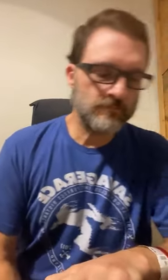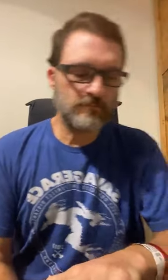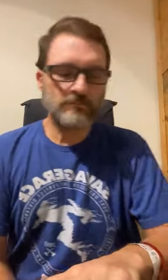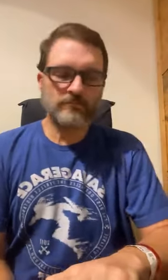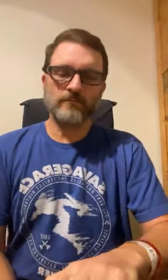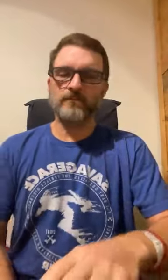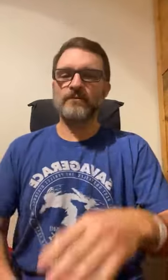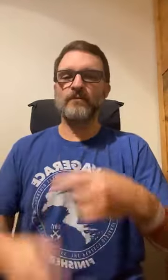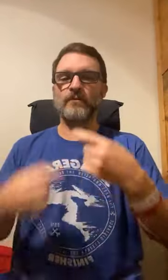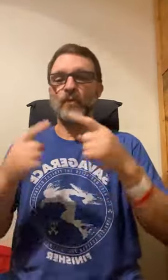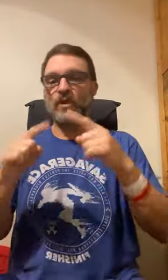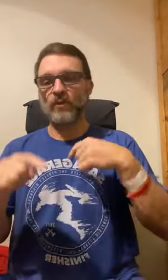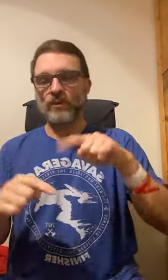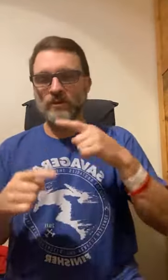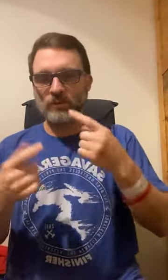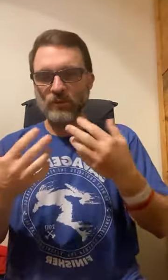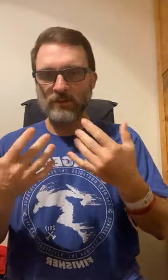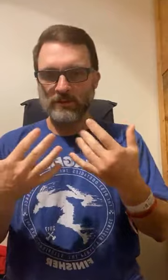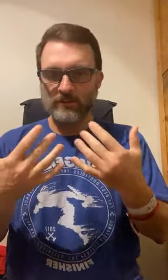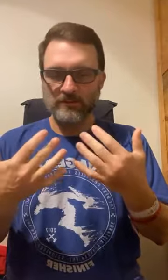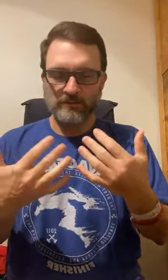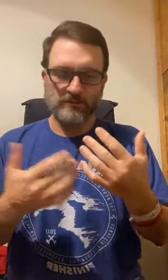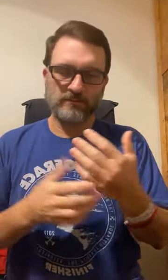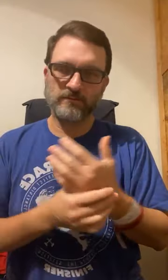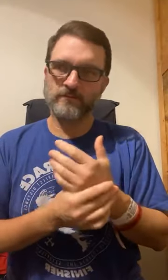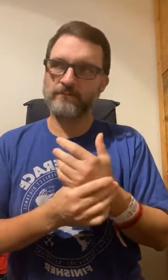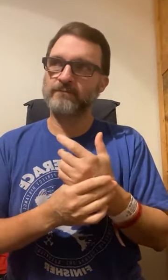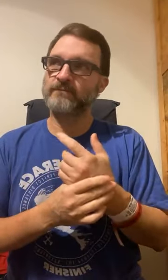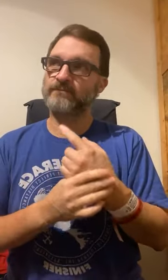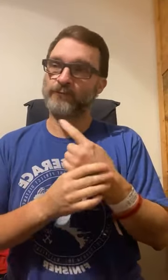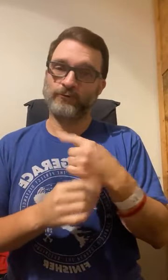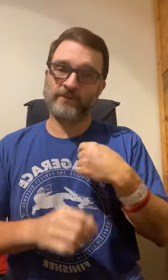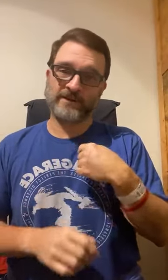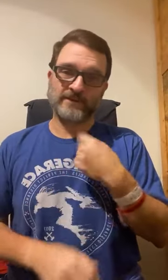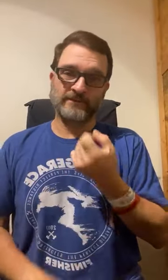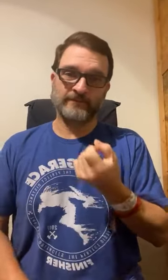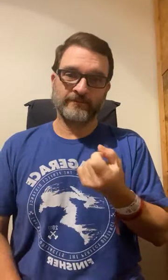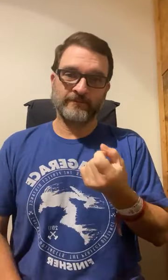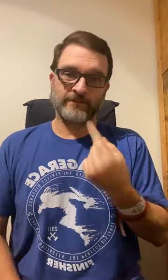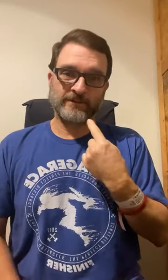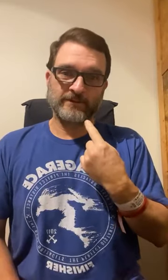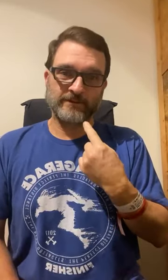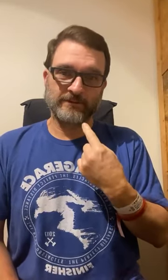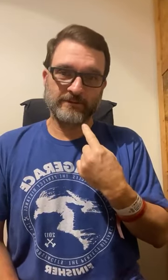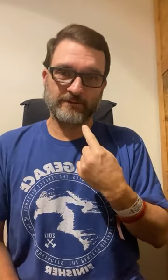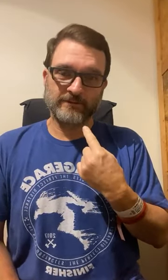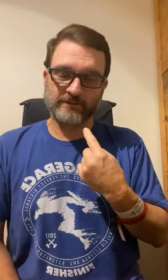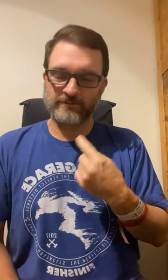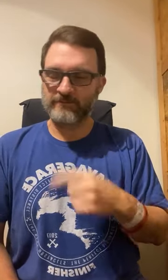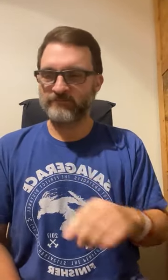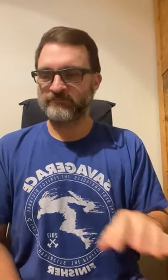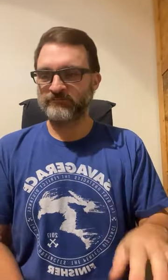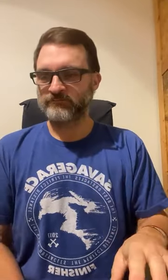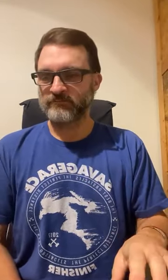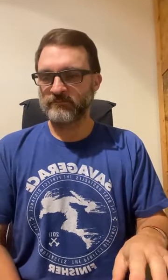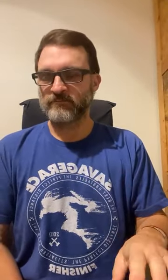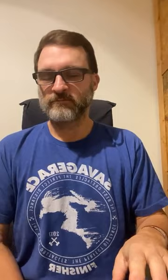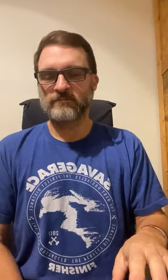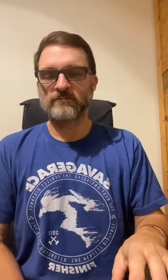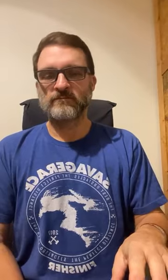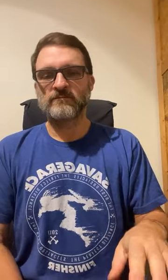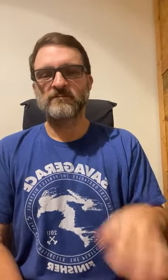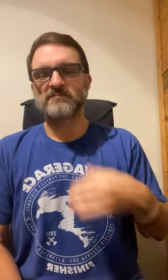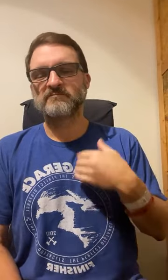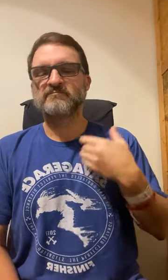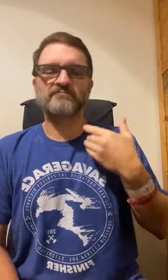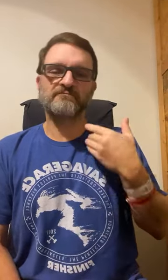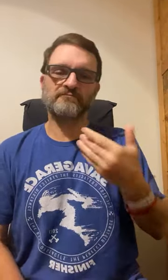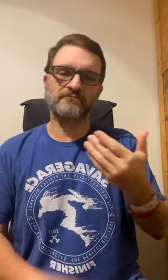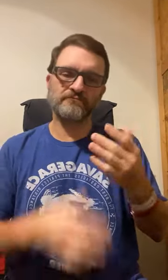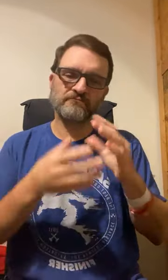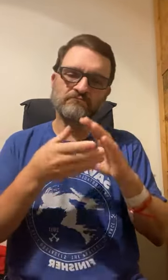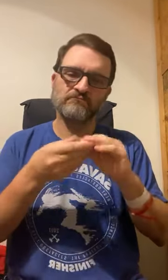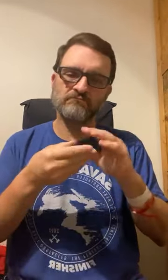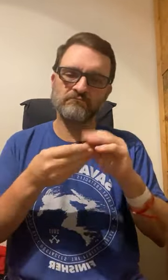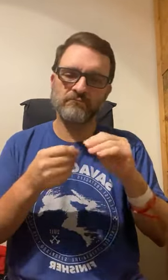while we're waiting until I can take medicine.